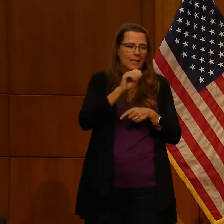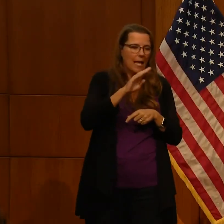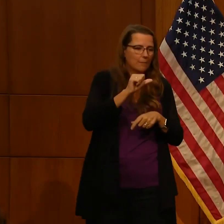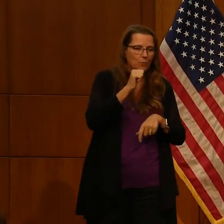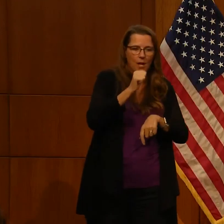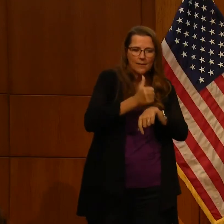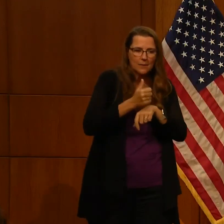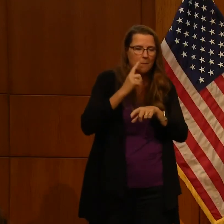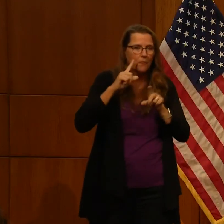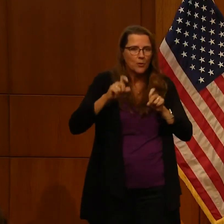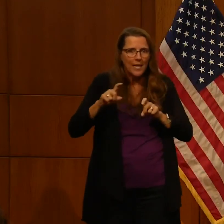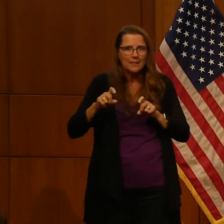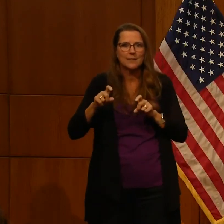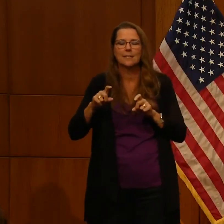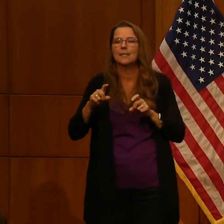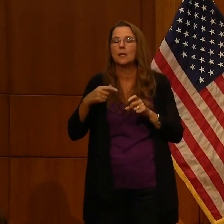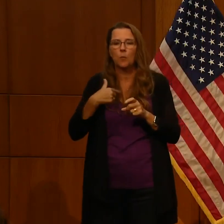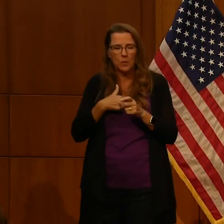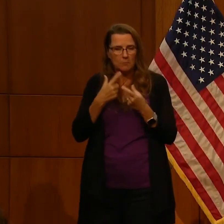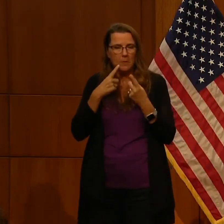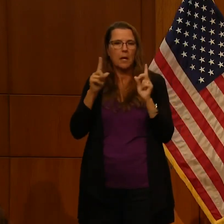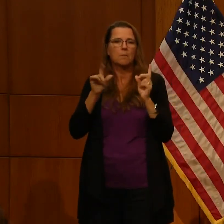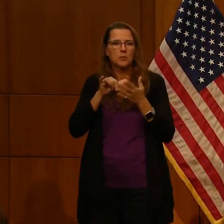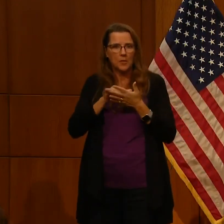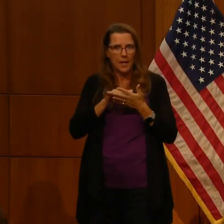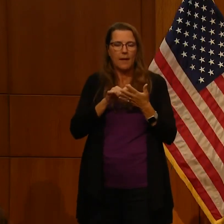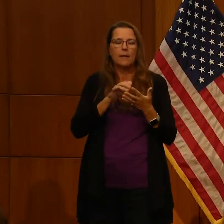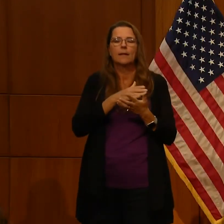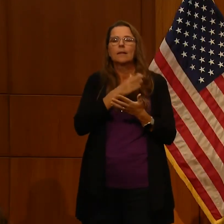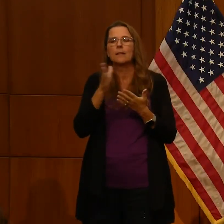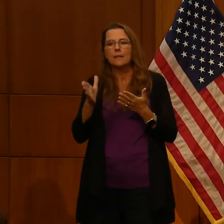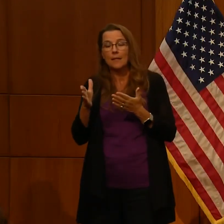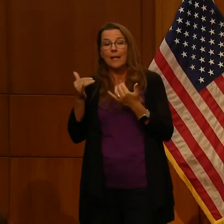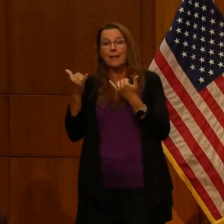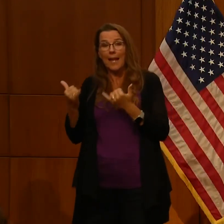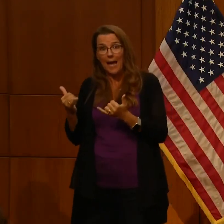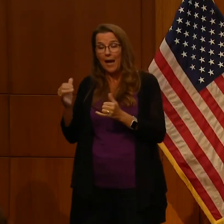SWABS, AND WE DIDN'T HAVE THE RE AGENTS AND THE LABS WEREN'T SET UP TO DO THE TEST AND WE